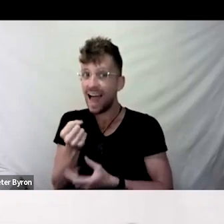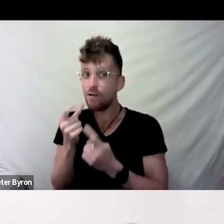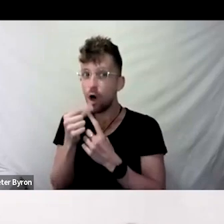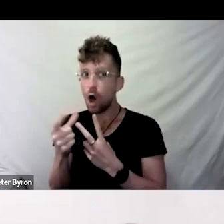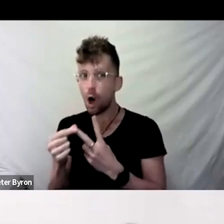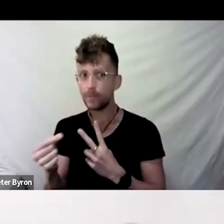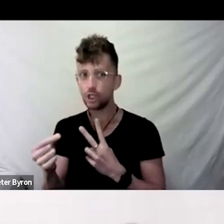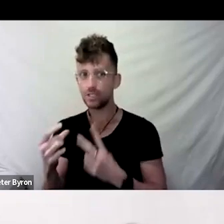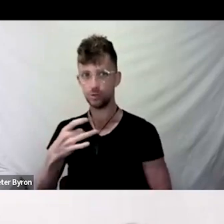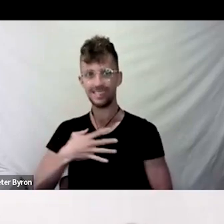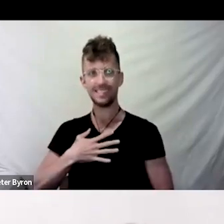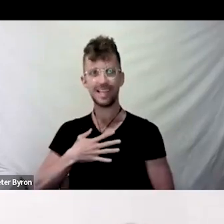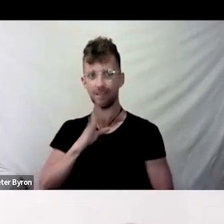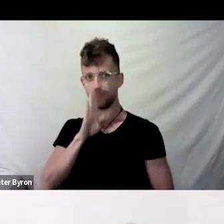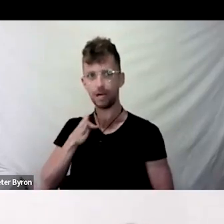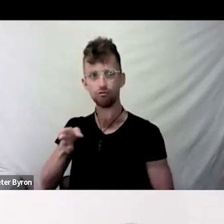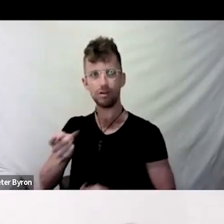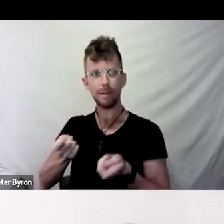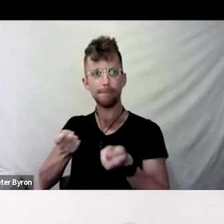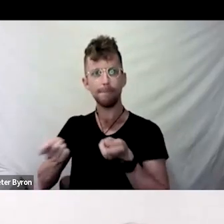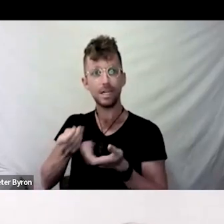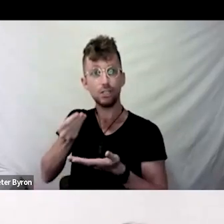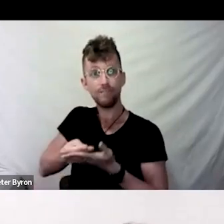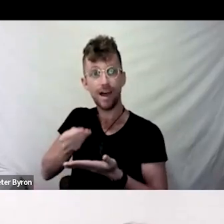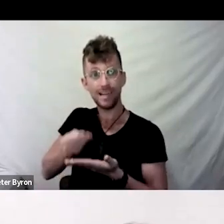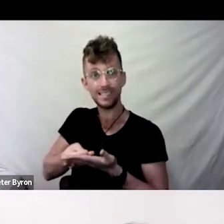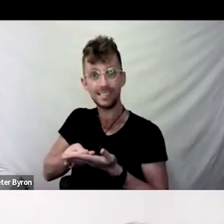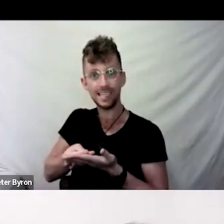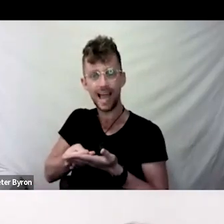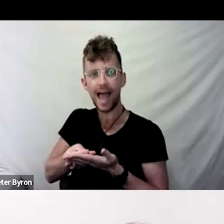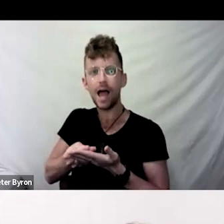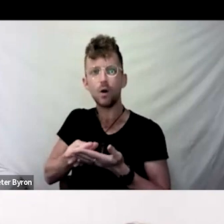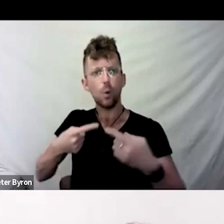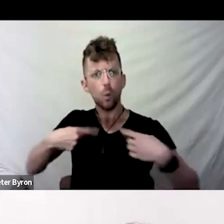and that is a direction that we wish to expand on.